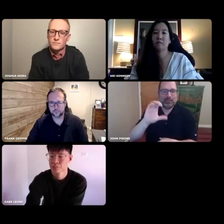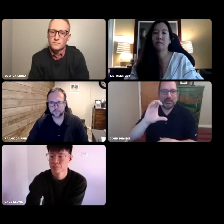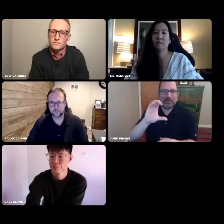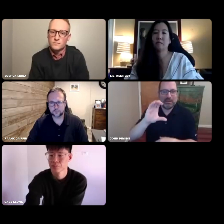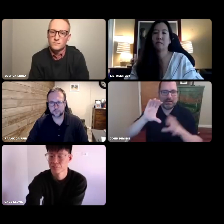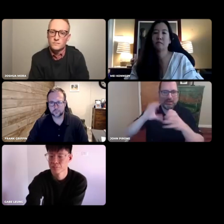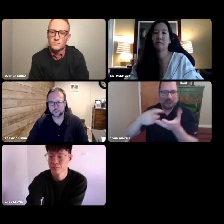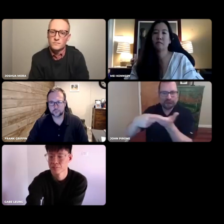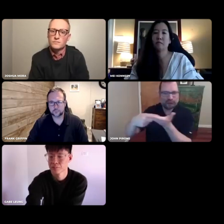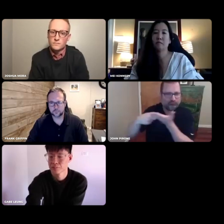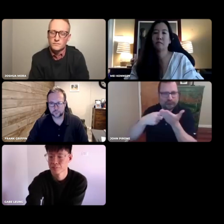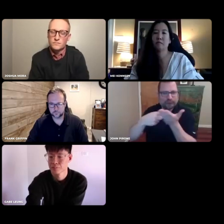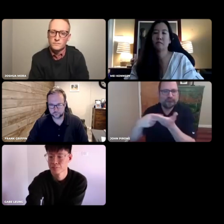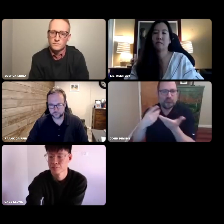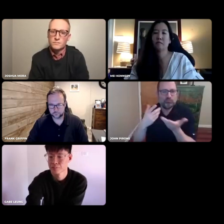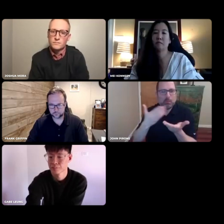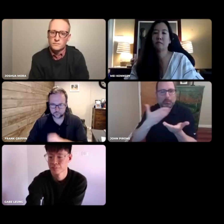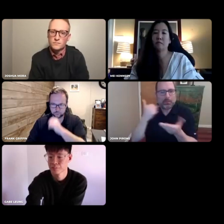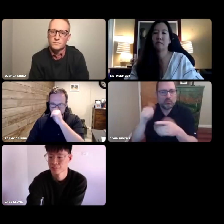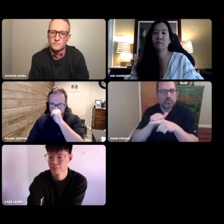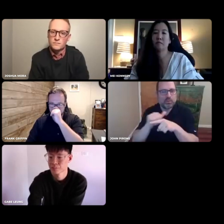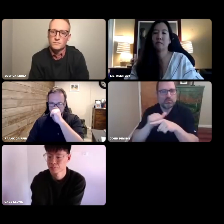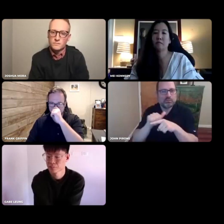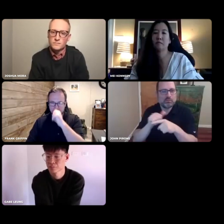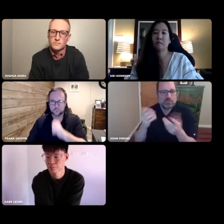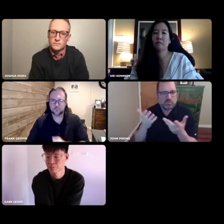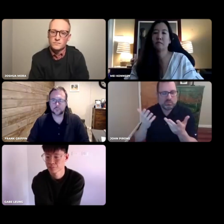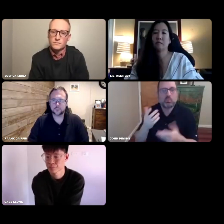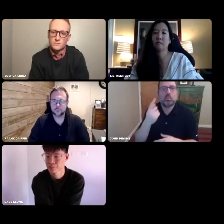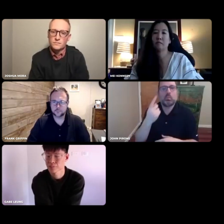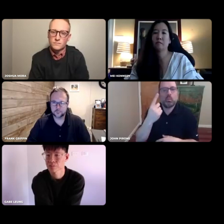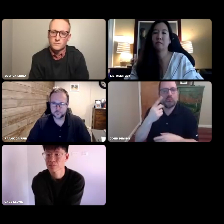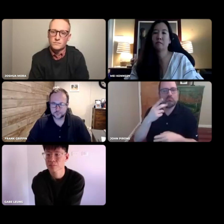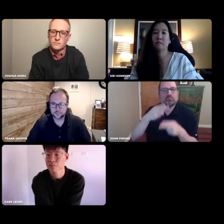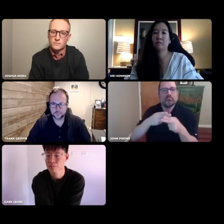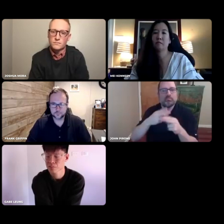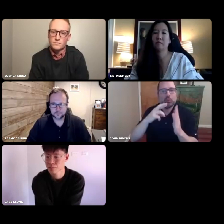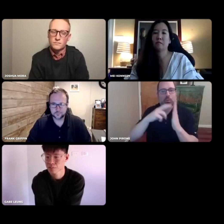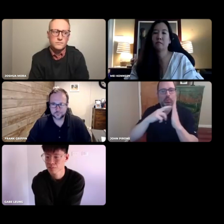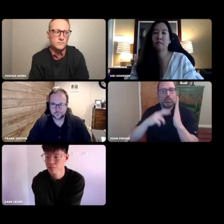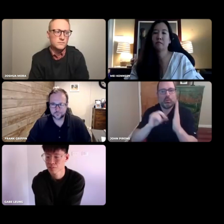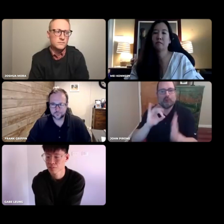I was involved with a faculty discussion on best practices.